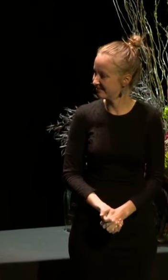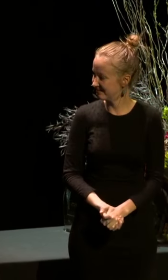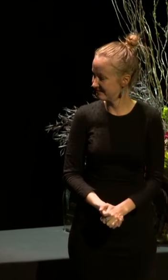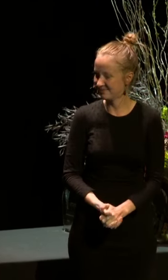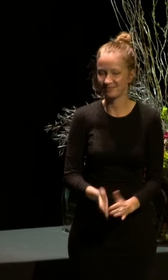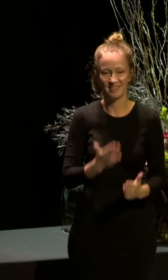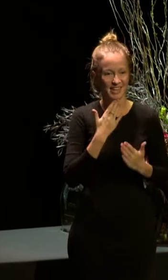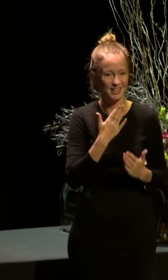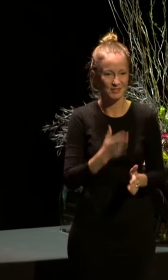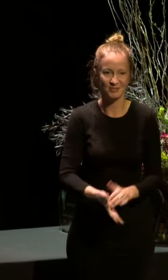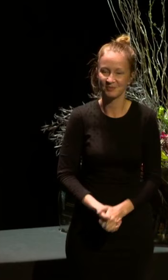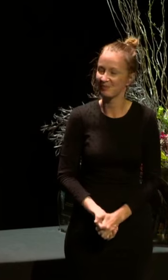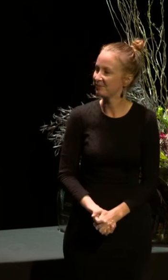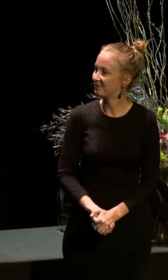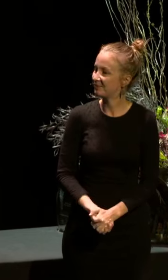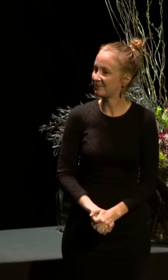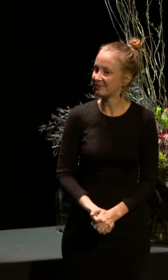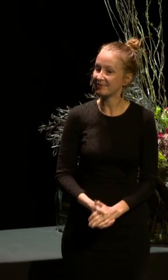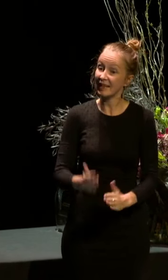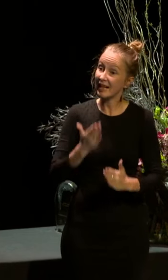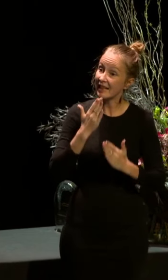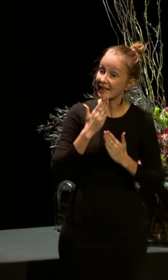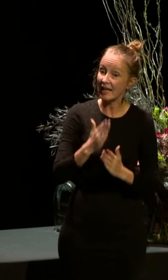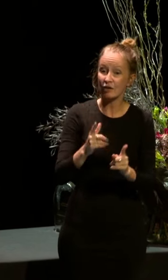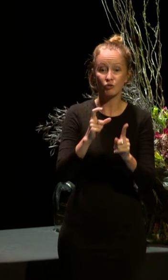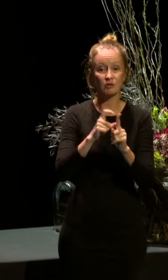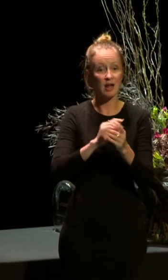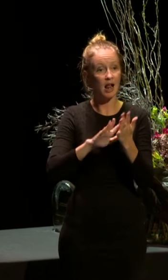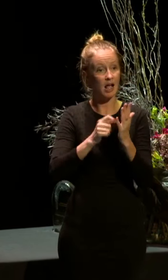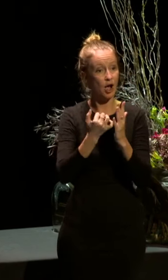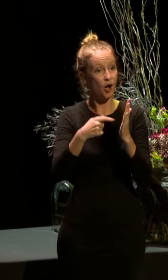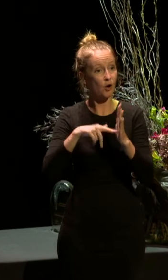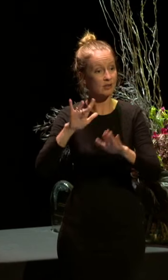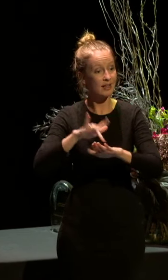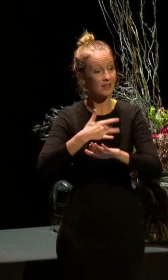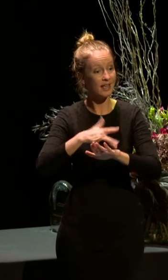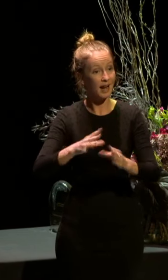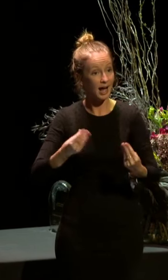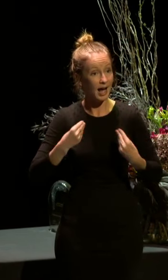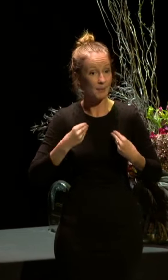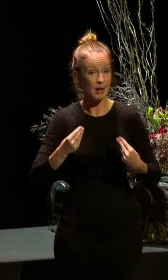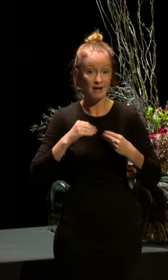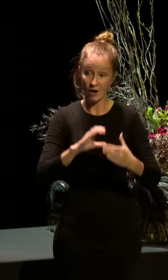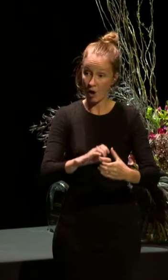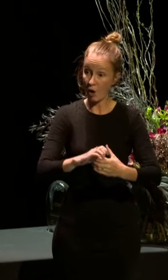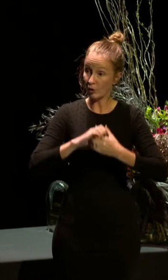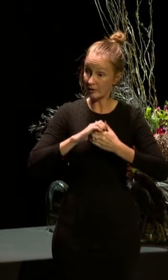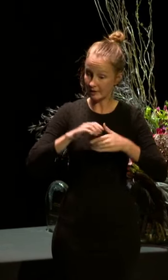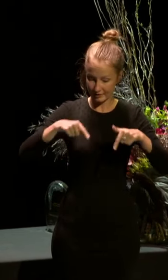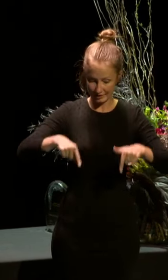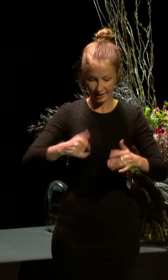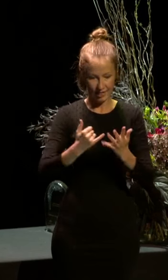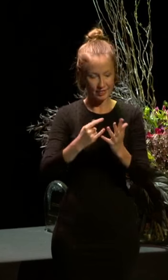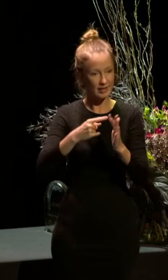Thank you. Our thanks to the Darlinghurst Theatre Company for hosting us here on what is the set, I am told,